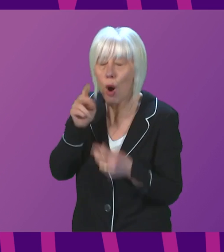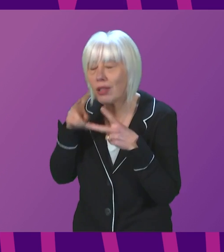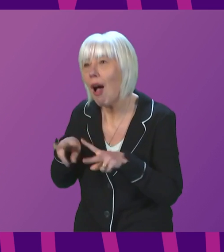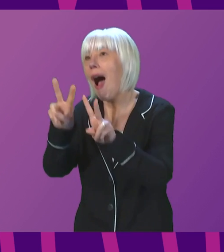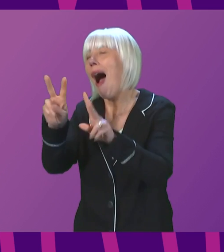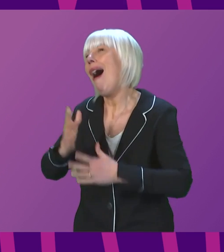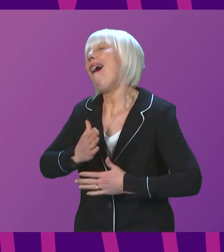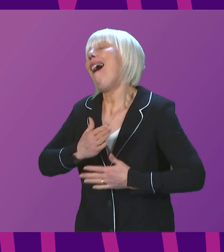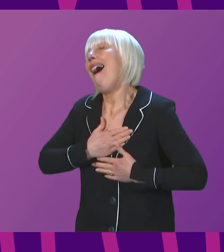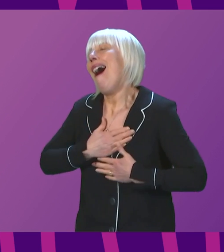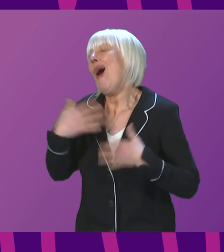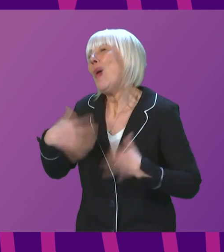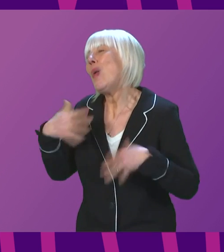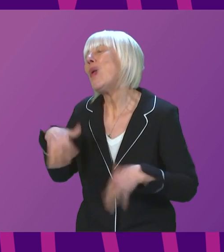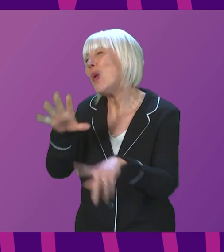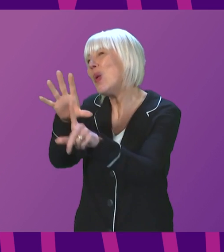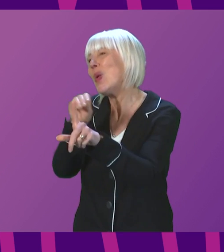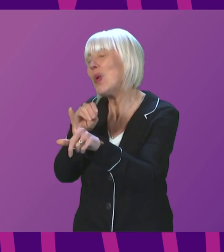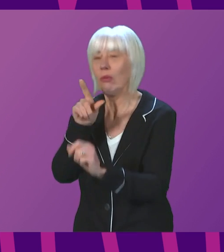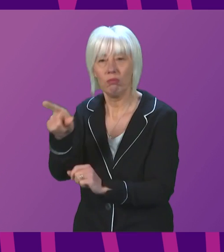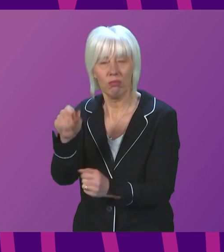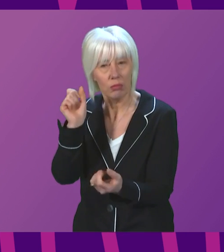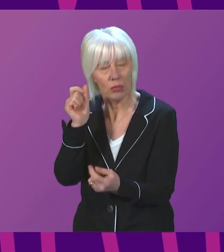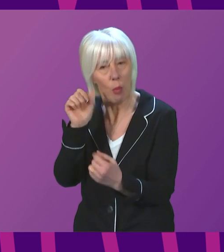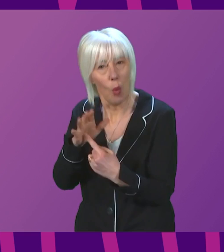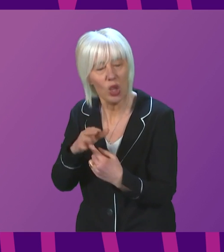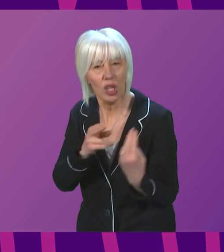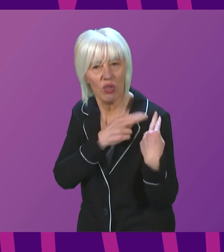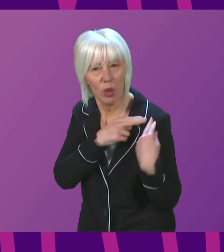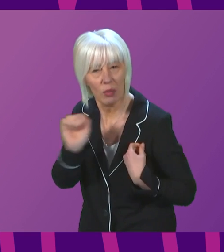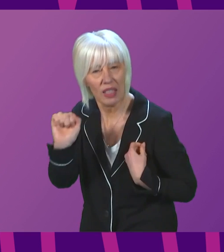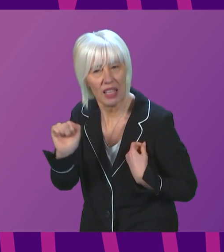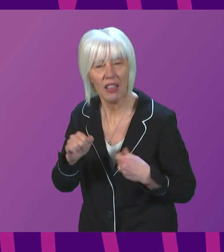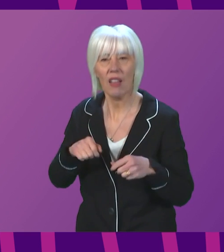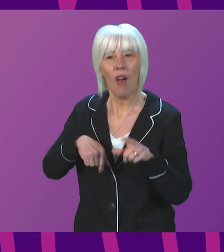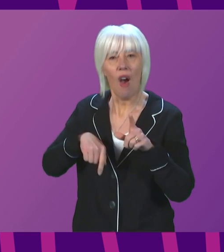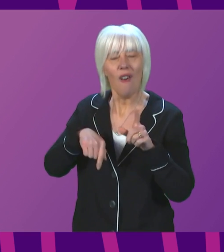That is an important responsibility, and I think that the football authorities perhaps